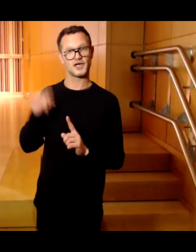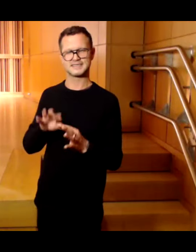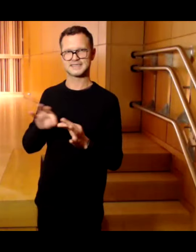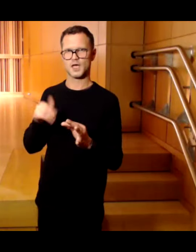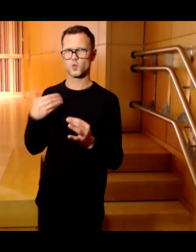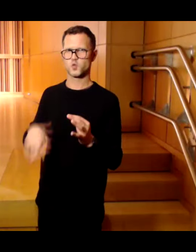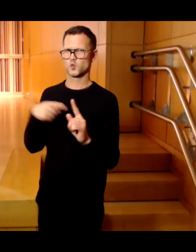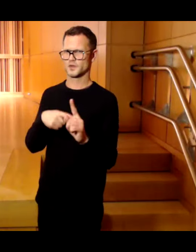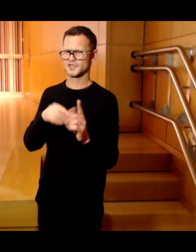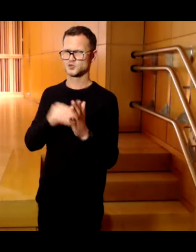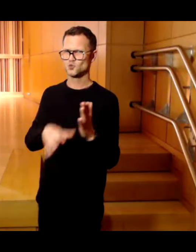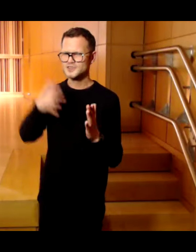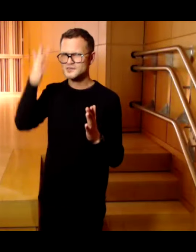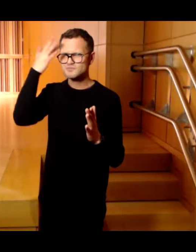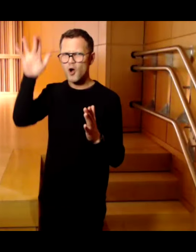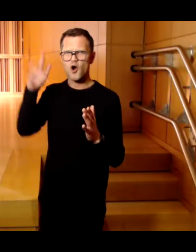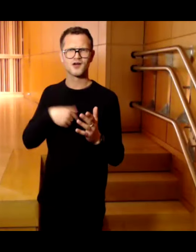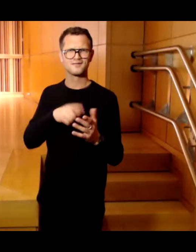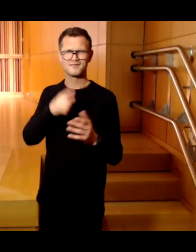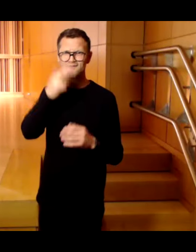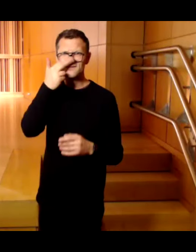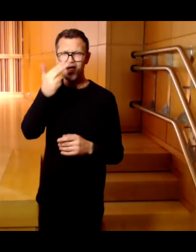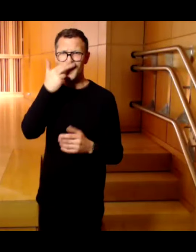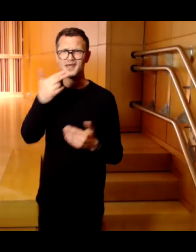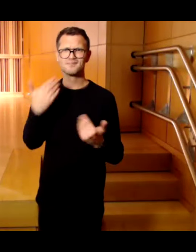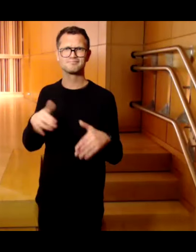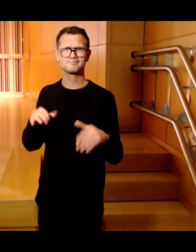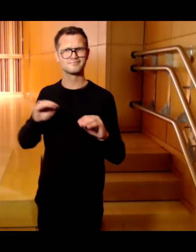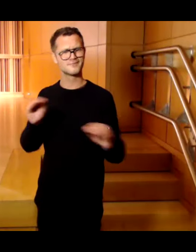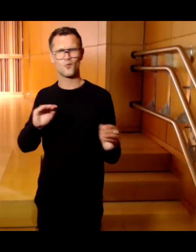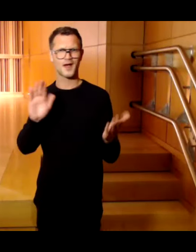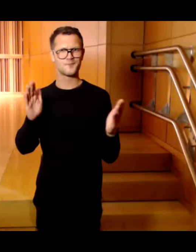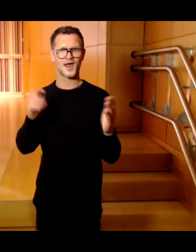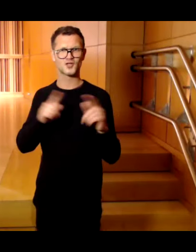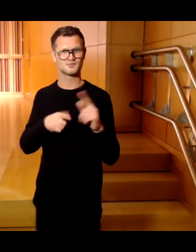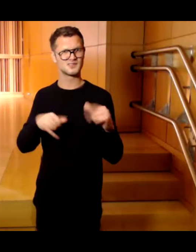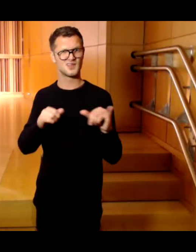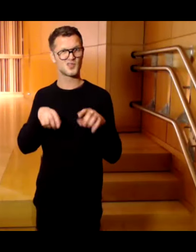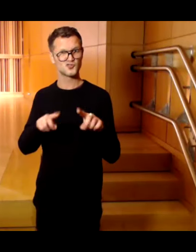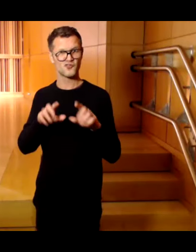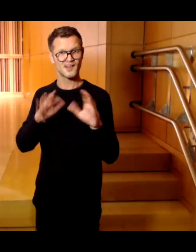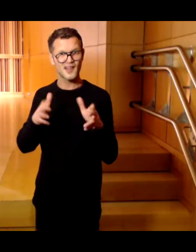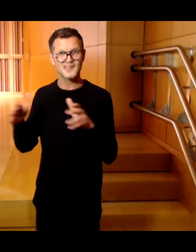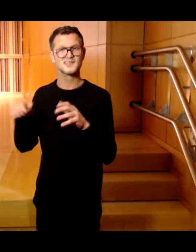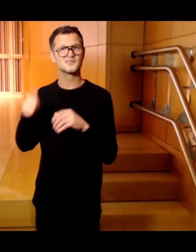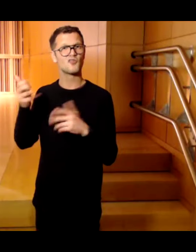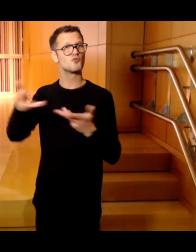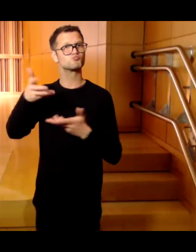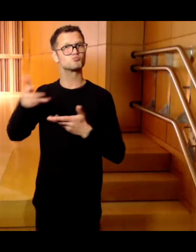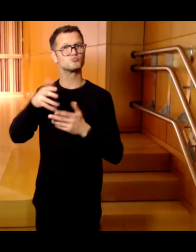and possessed of an unmatched sense of humor. But able to hold his own, whether in classes, social settings, anywhere.